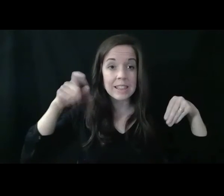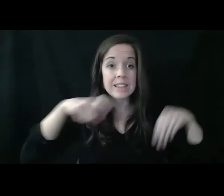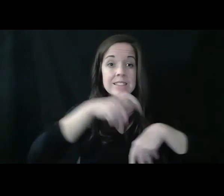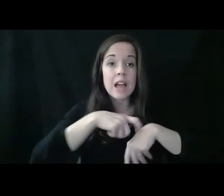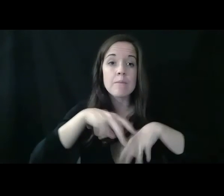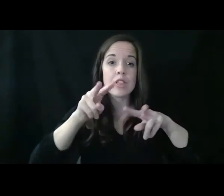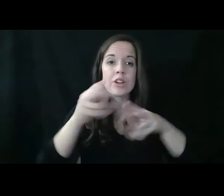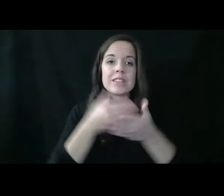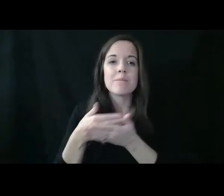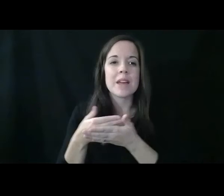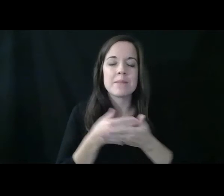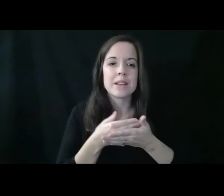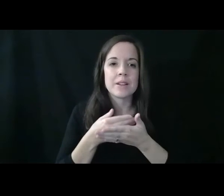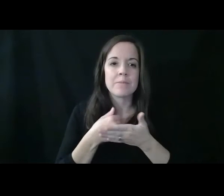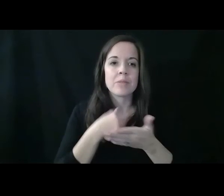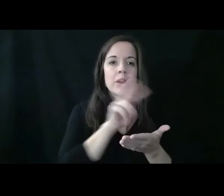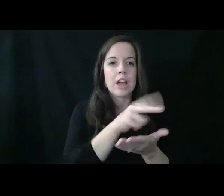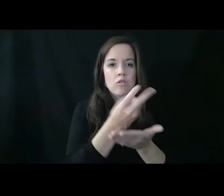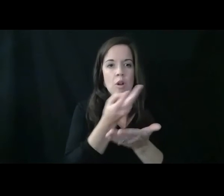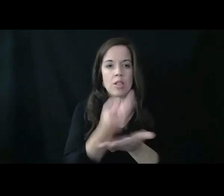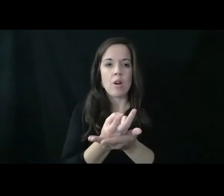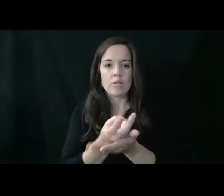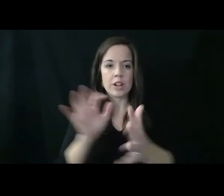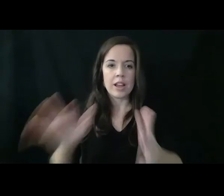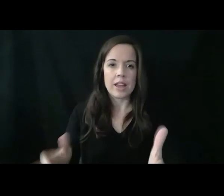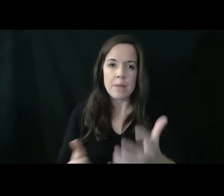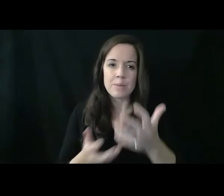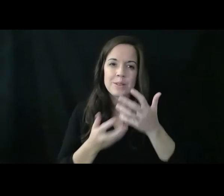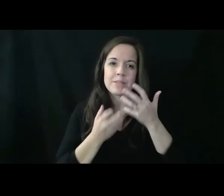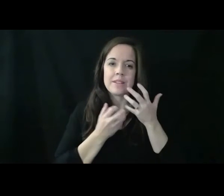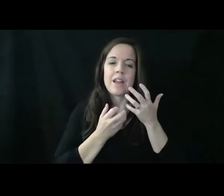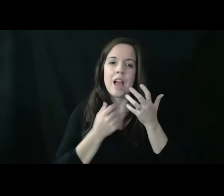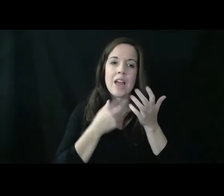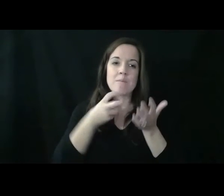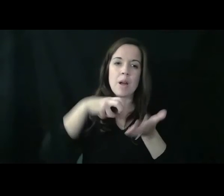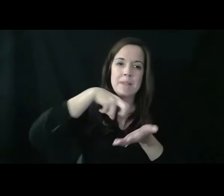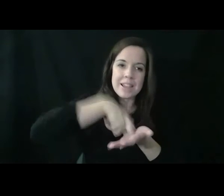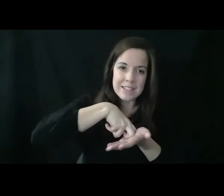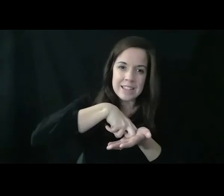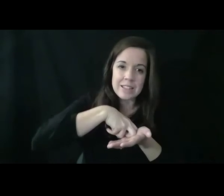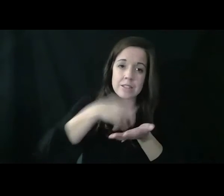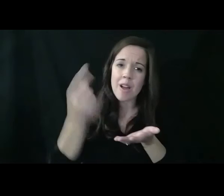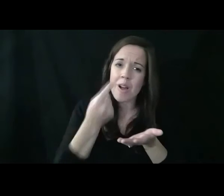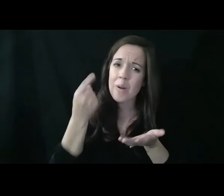Even when I roll over, pull him to my chest, I am on my knees, always, these days, on my knees,